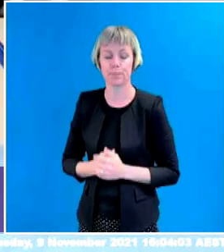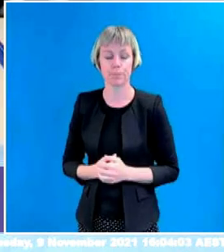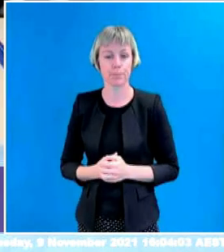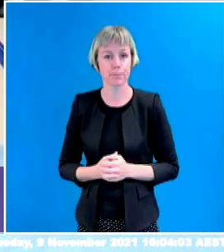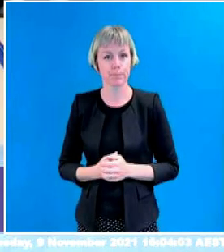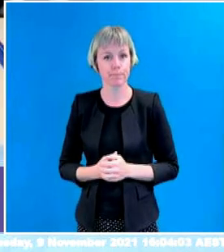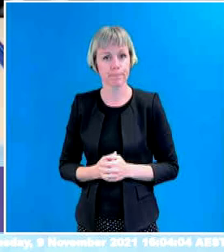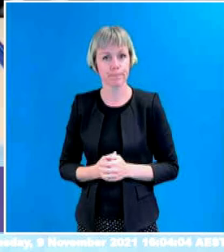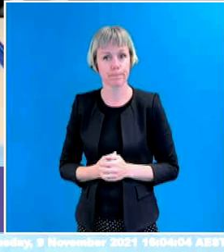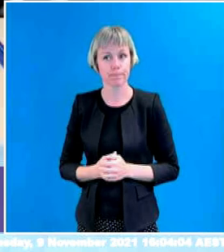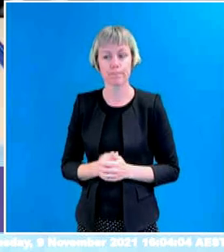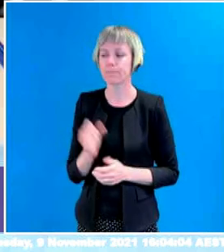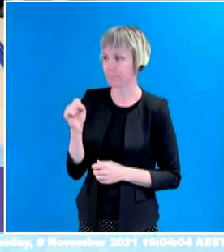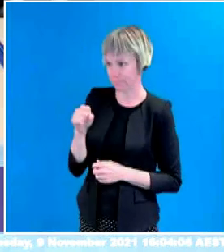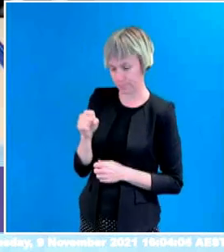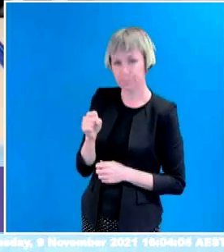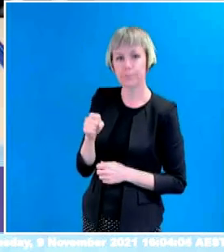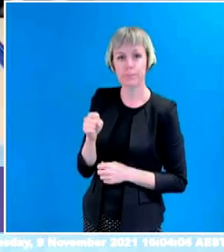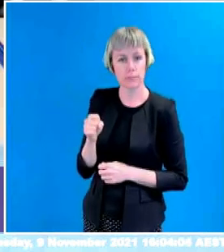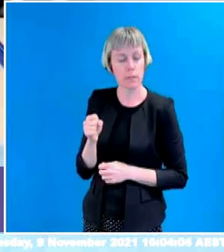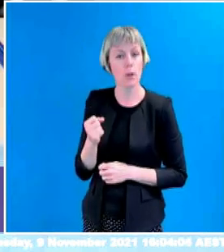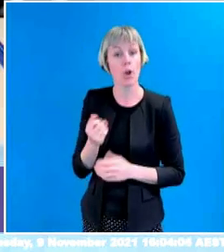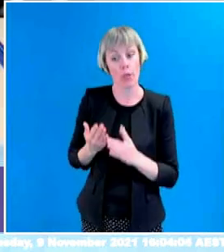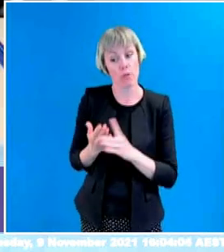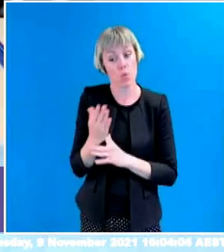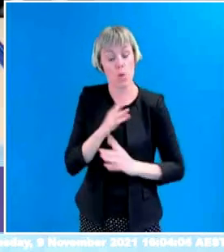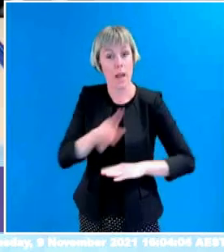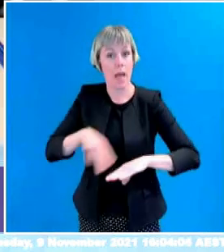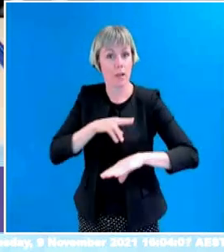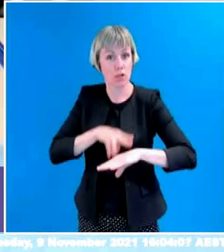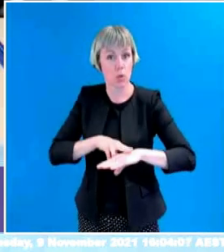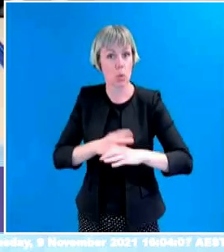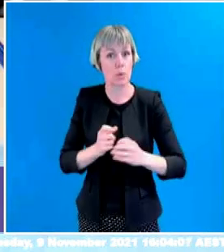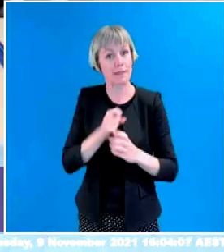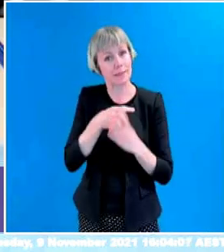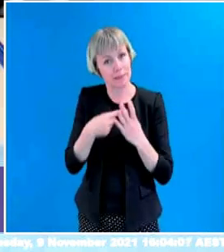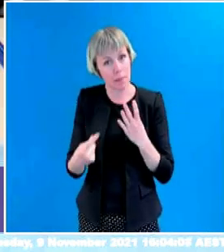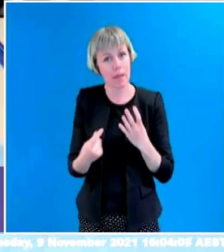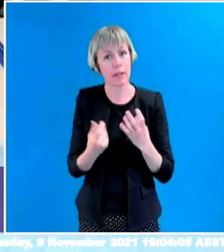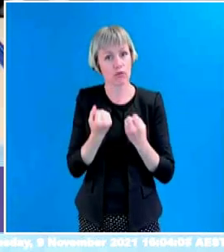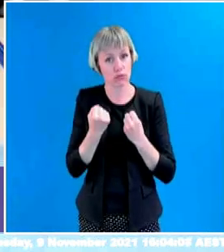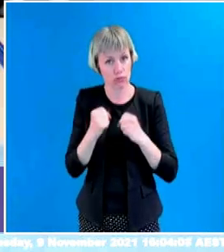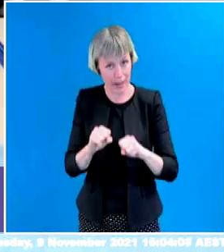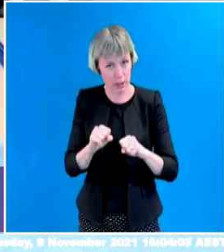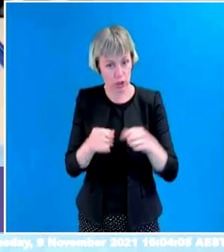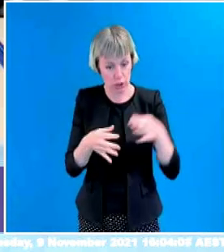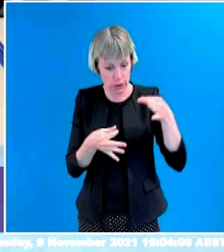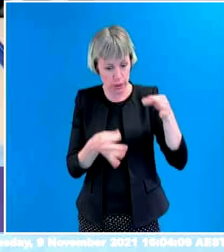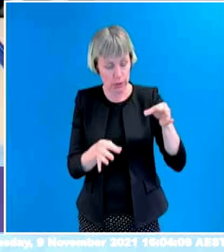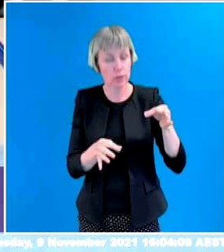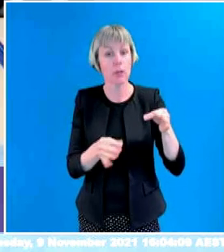there was collation of material from States and Territories and across the